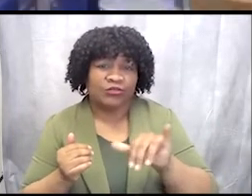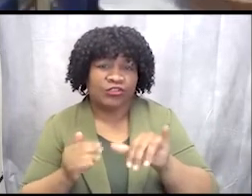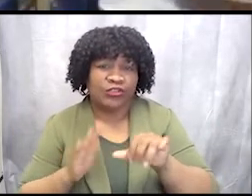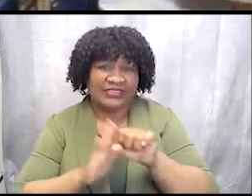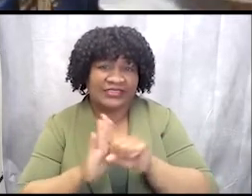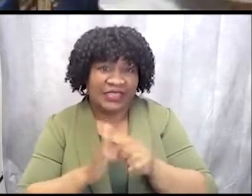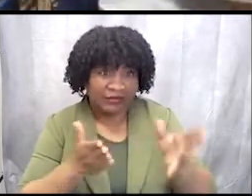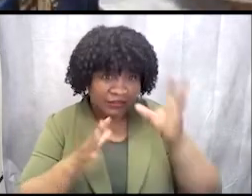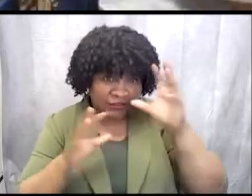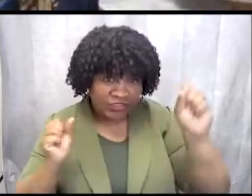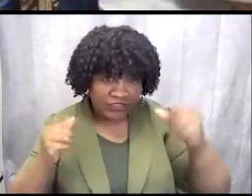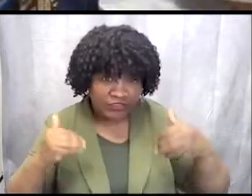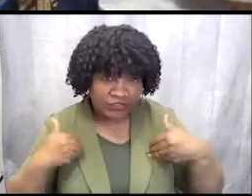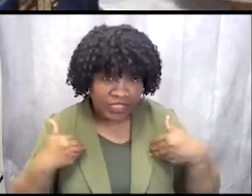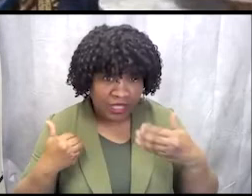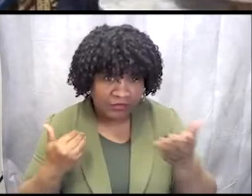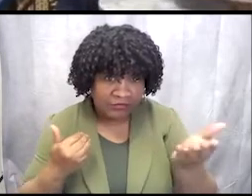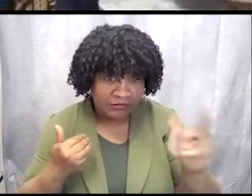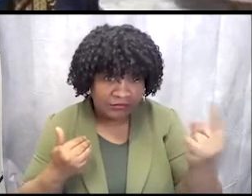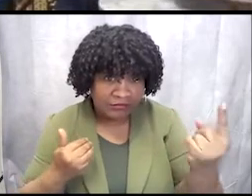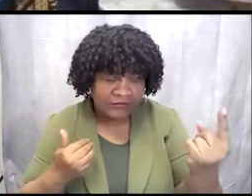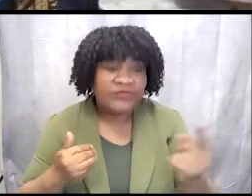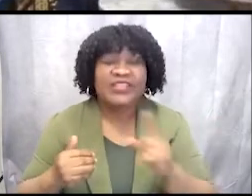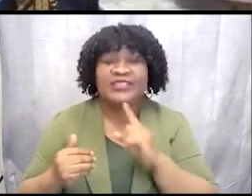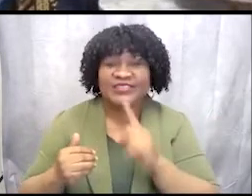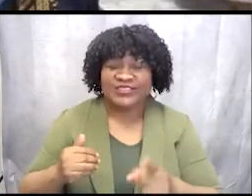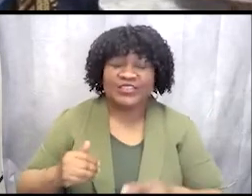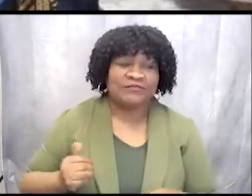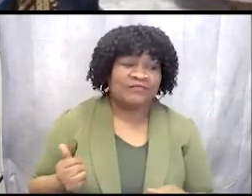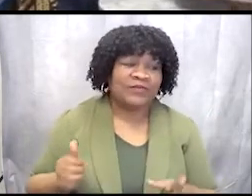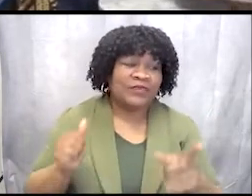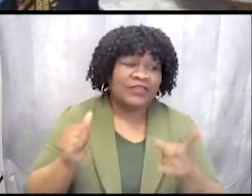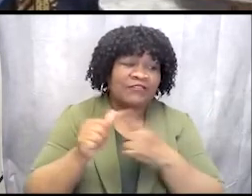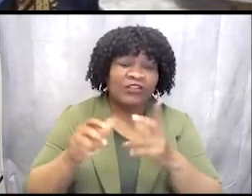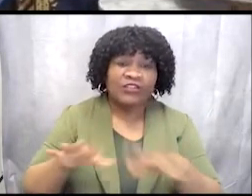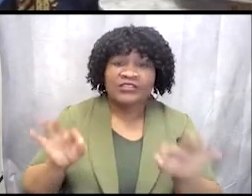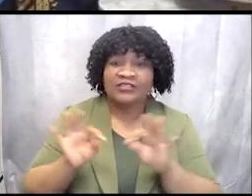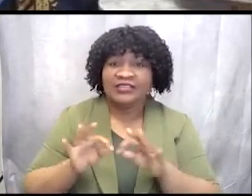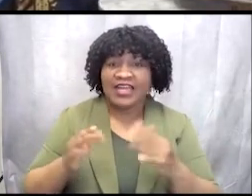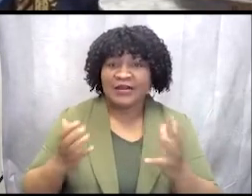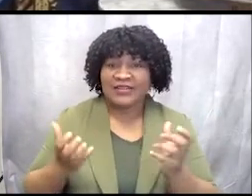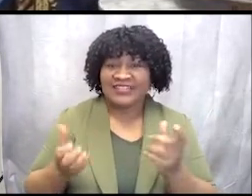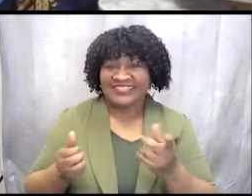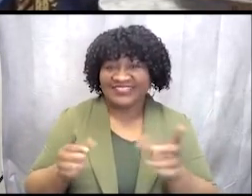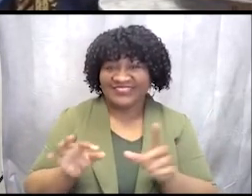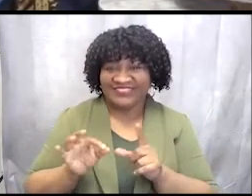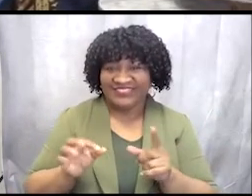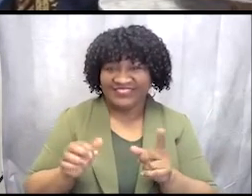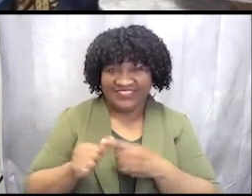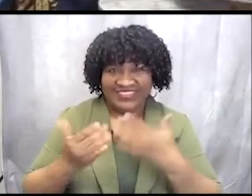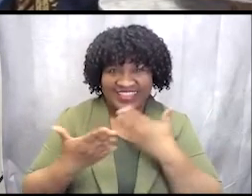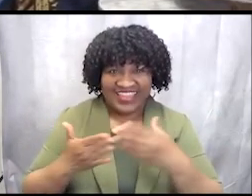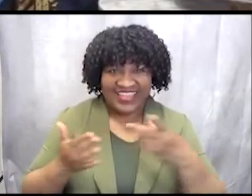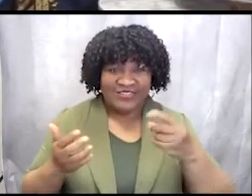We can start with Chancellor Young. Sure. First, I'd like to thank you Dr. Horsford